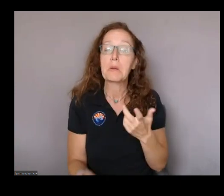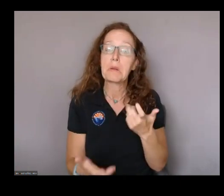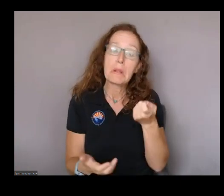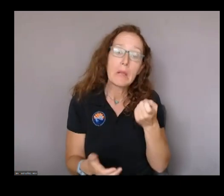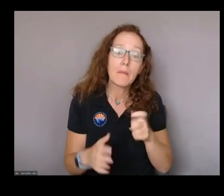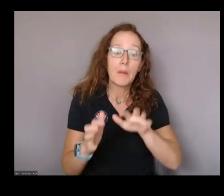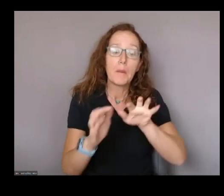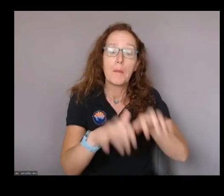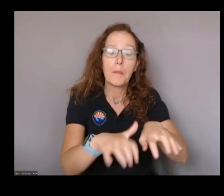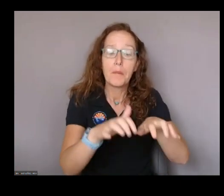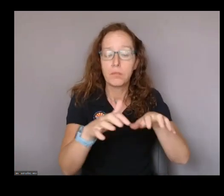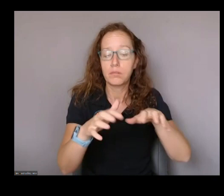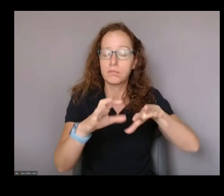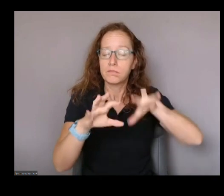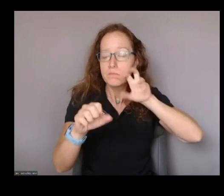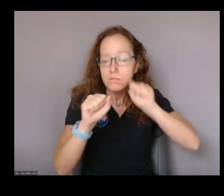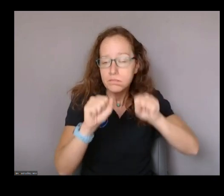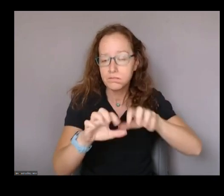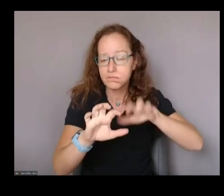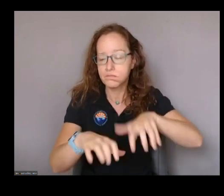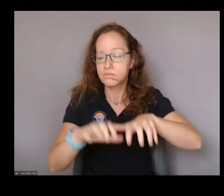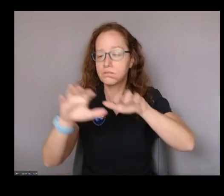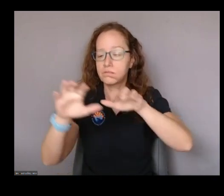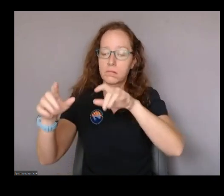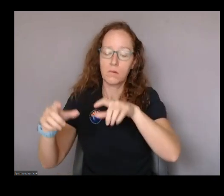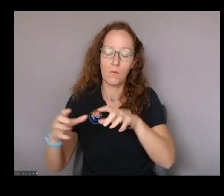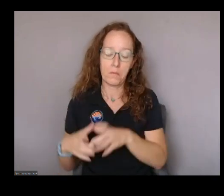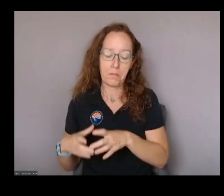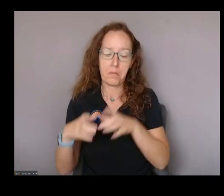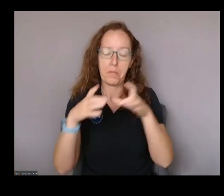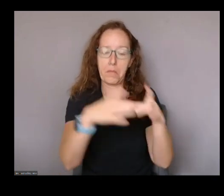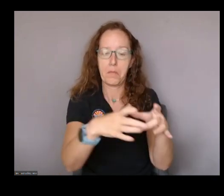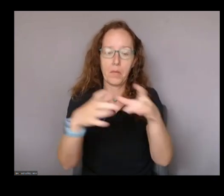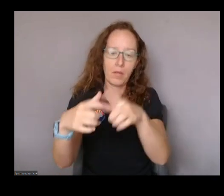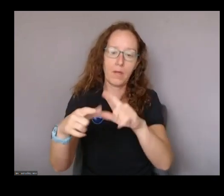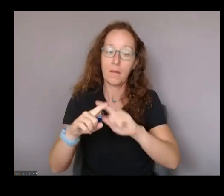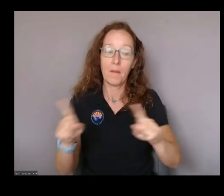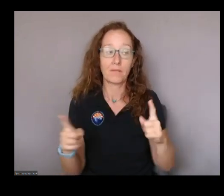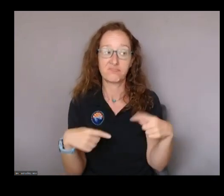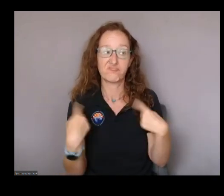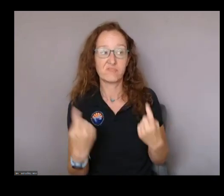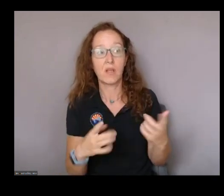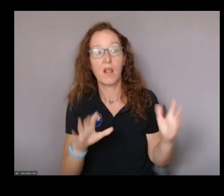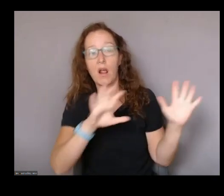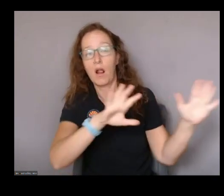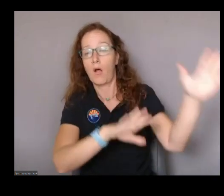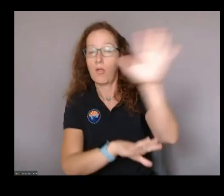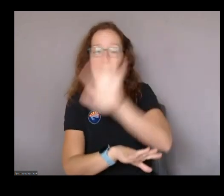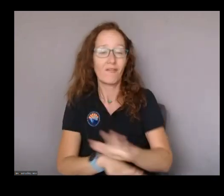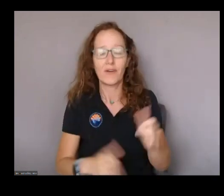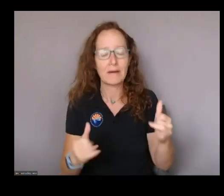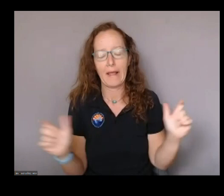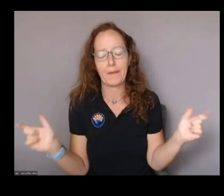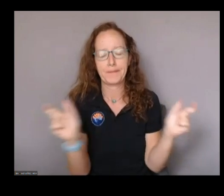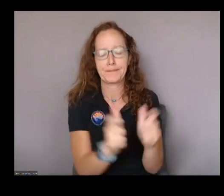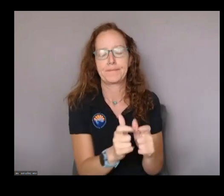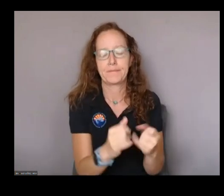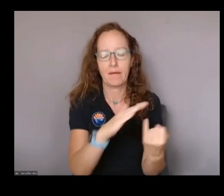we've seen over the past few days. So we're going to stay dry, and then by the weekend you can kind of see this trend jumps